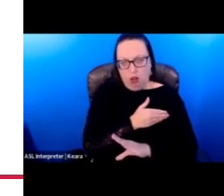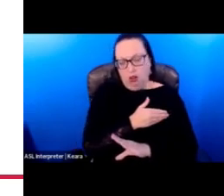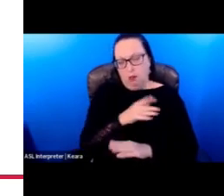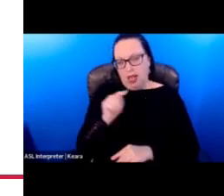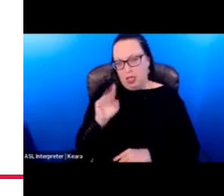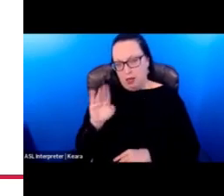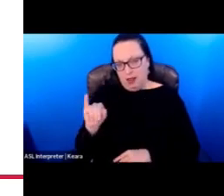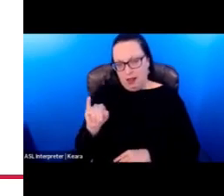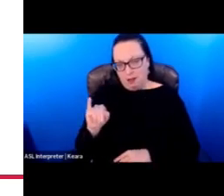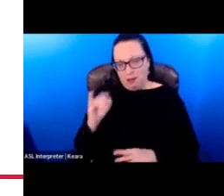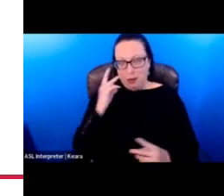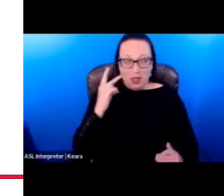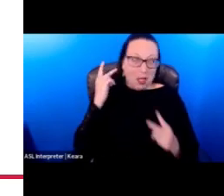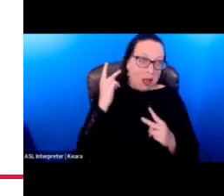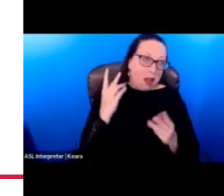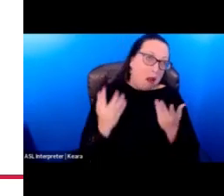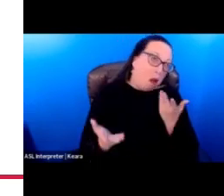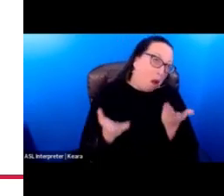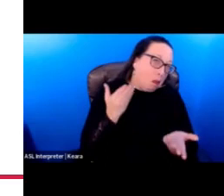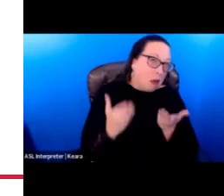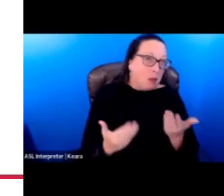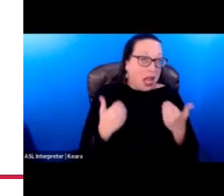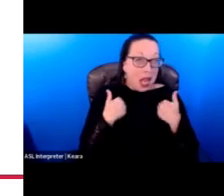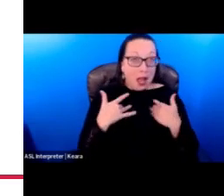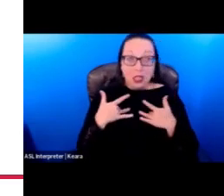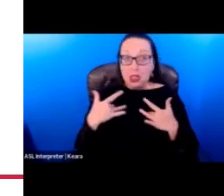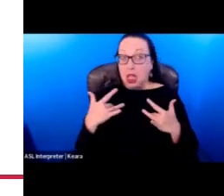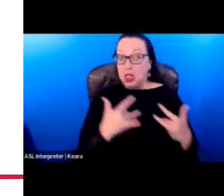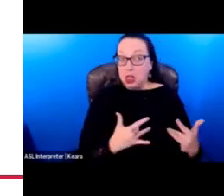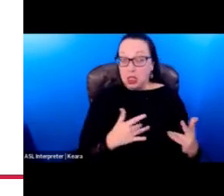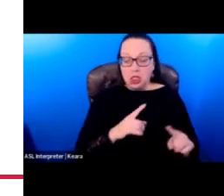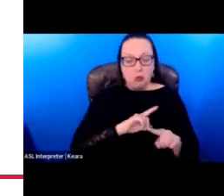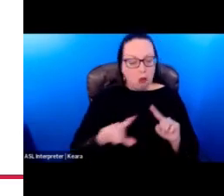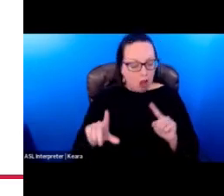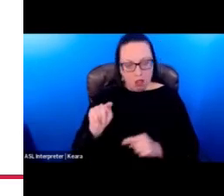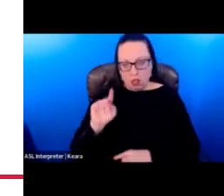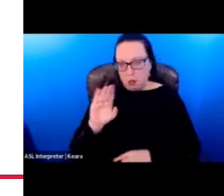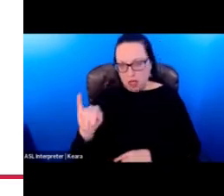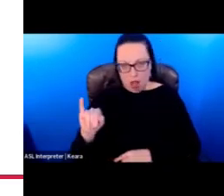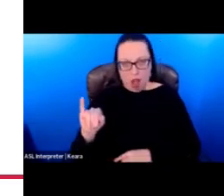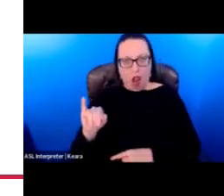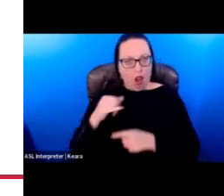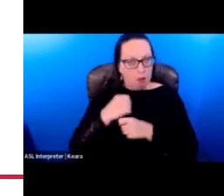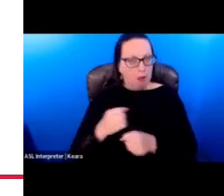tendencies, right. But the brain injury definitely didn't help things and definitely exacerbated the extent to which